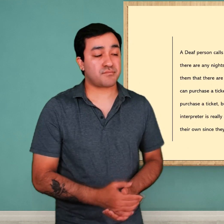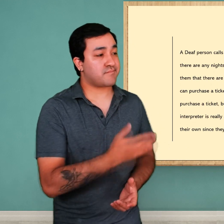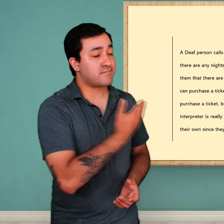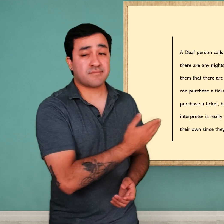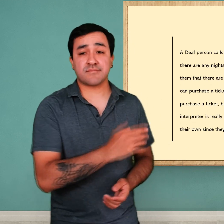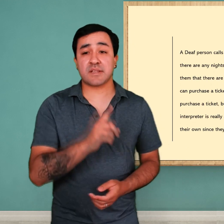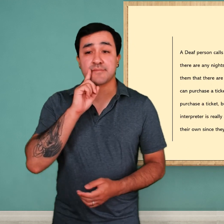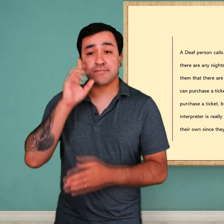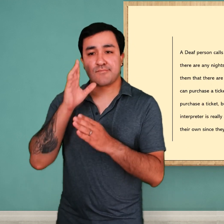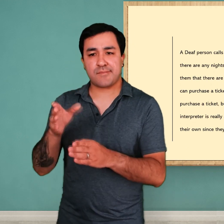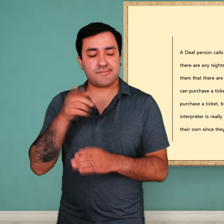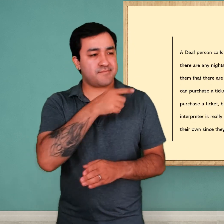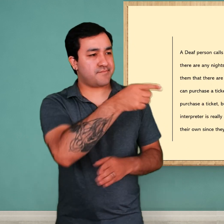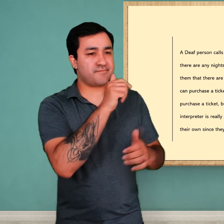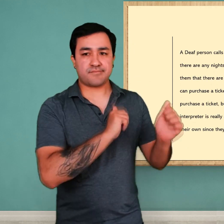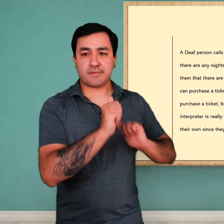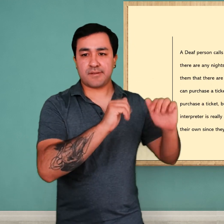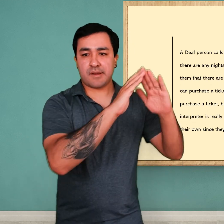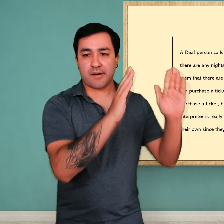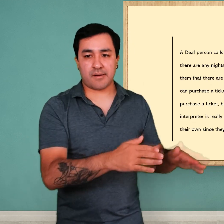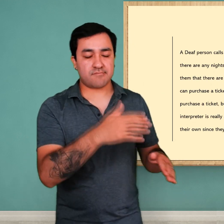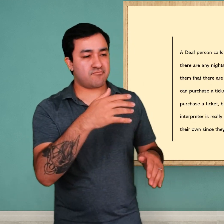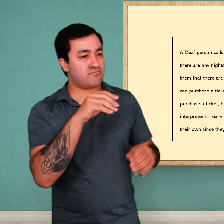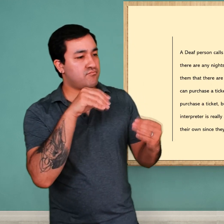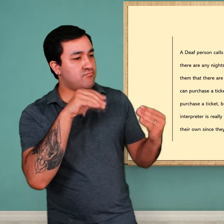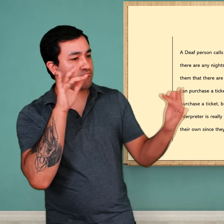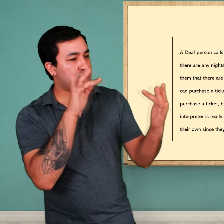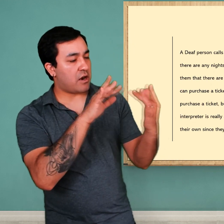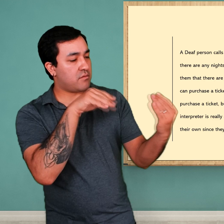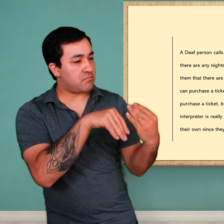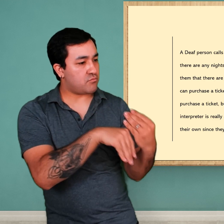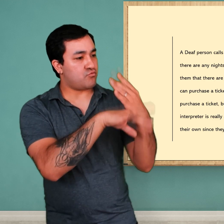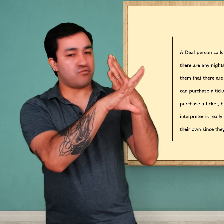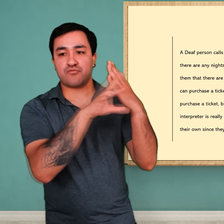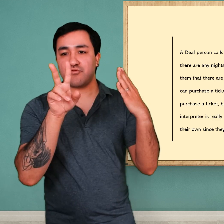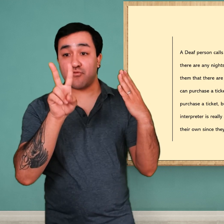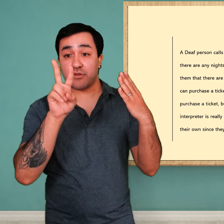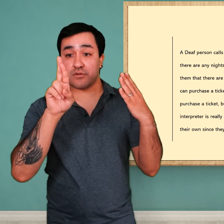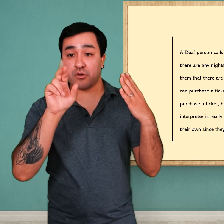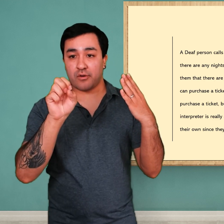A Deaf person calls a Theatre using VRS (Virtual Relay Services) and asks